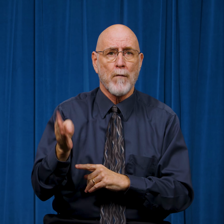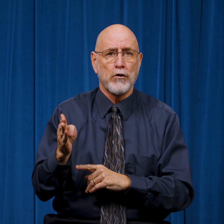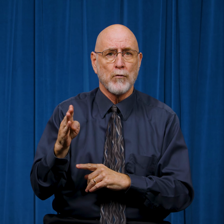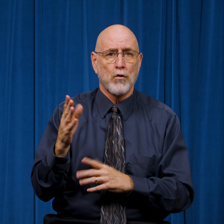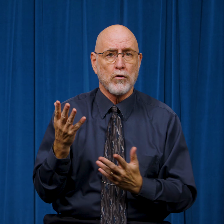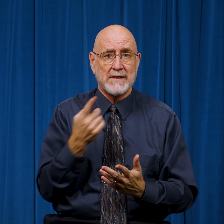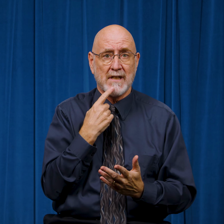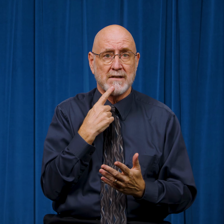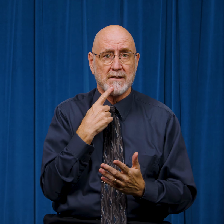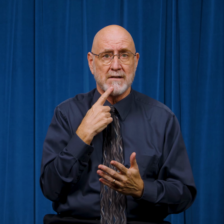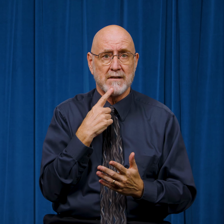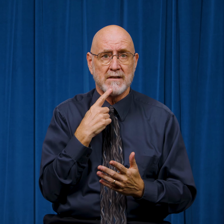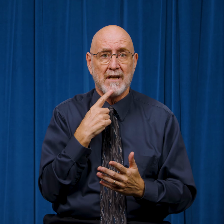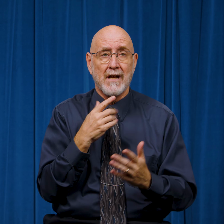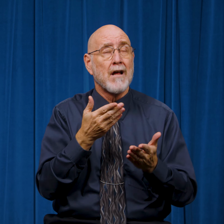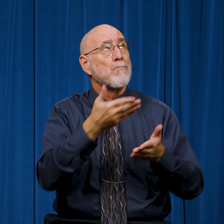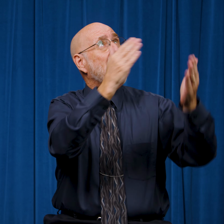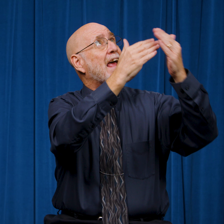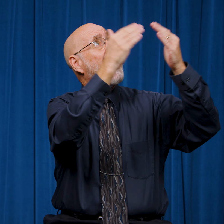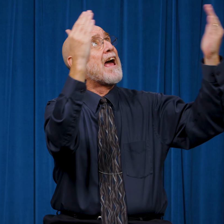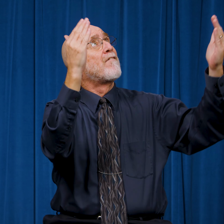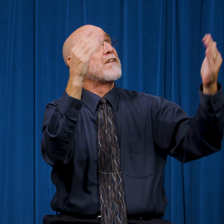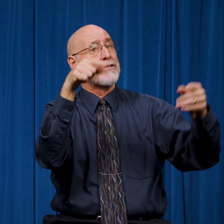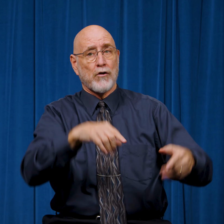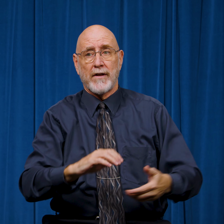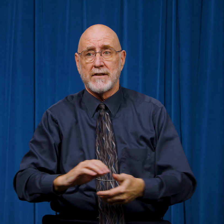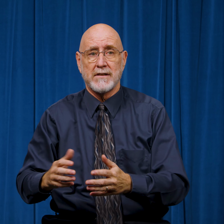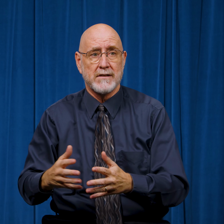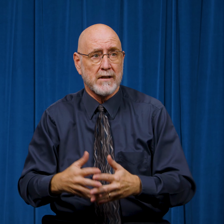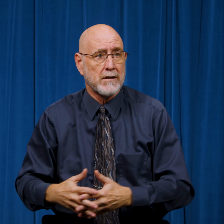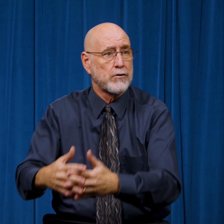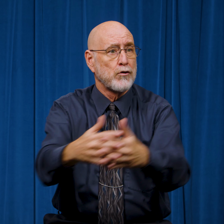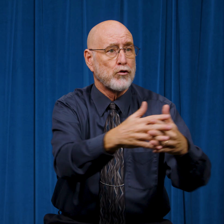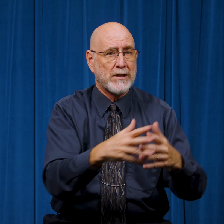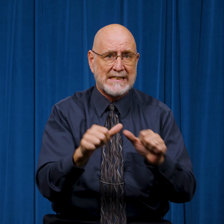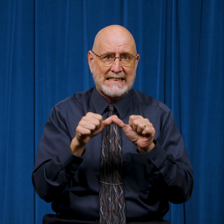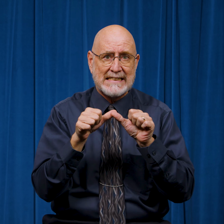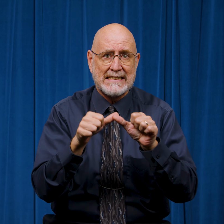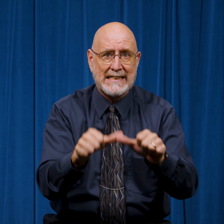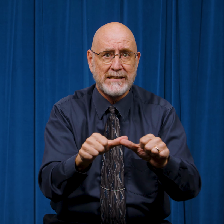"May Heaven to This Union Continue Its Beneficence."